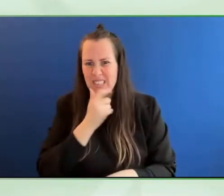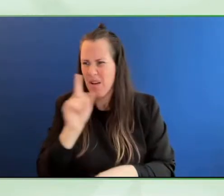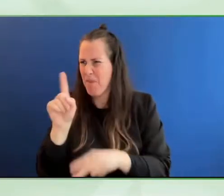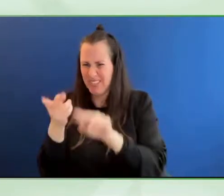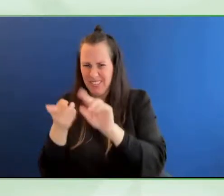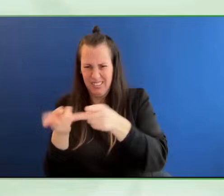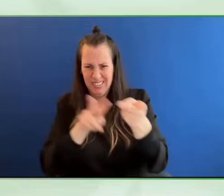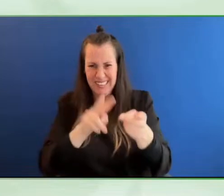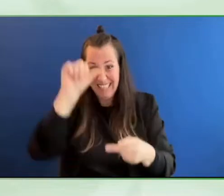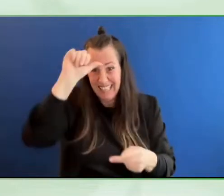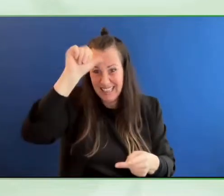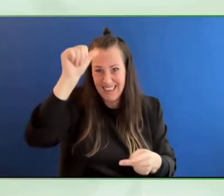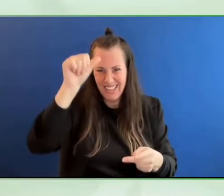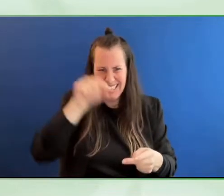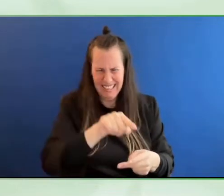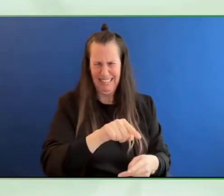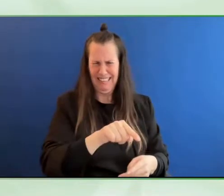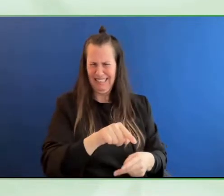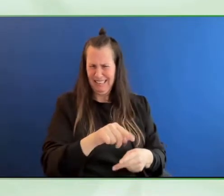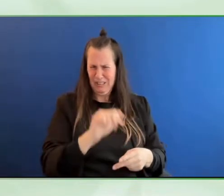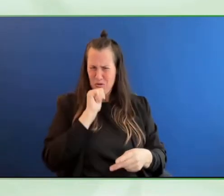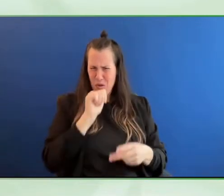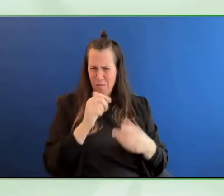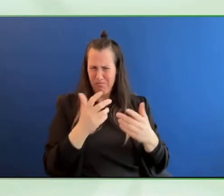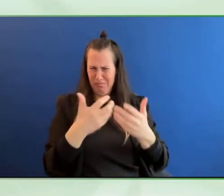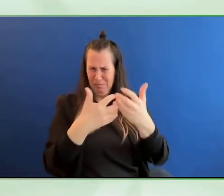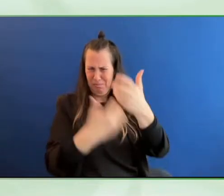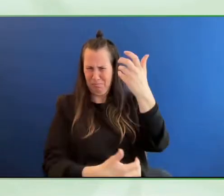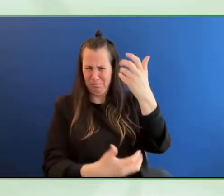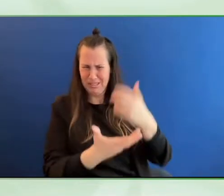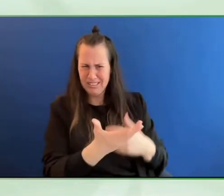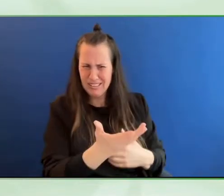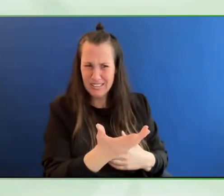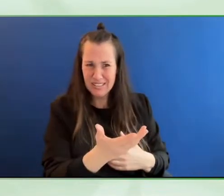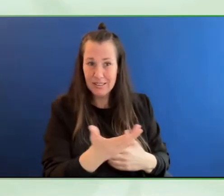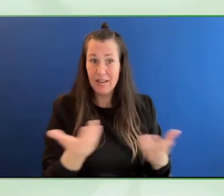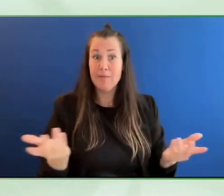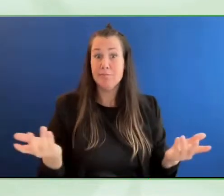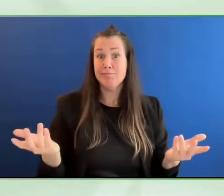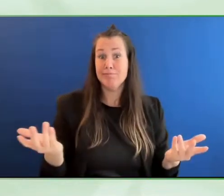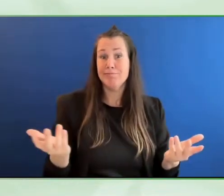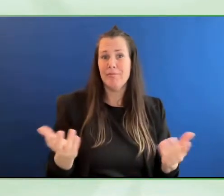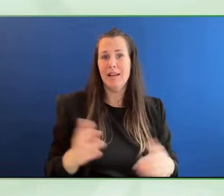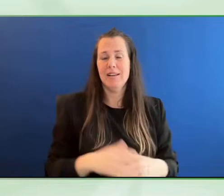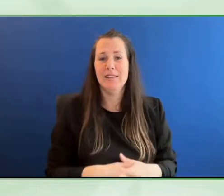I was thinking about the music, so leave the AI to the lift Muzak and get